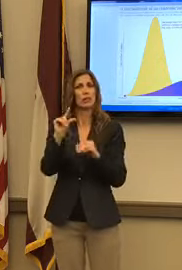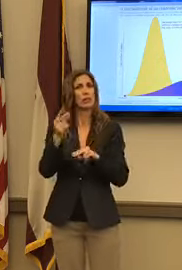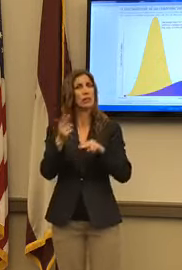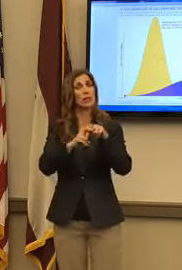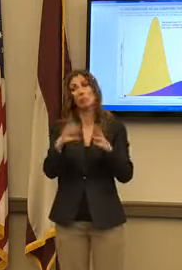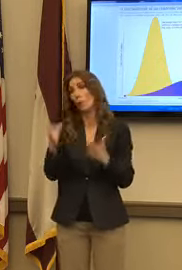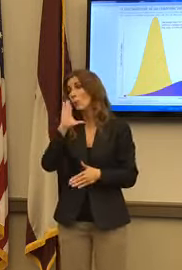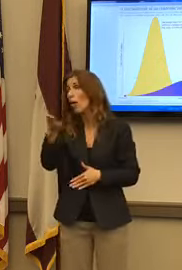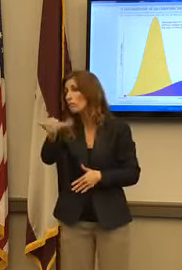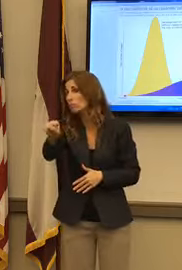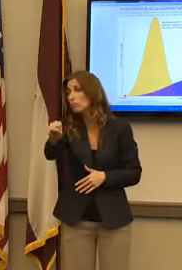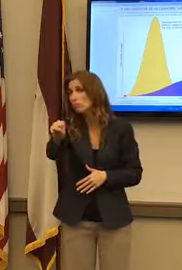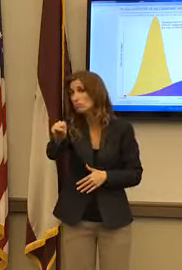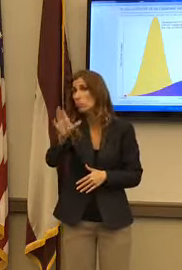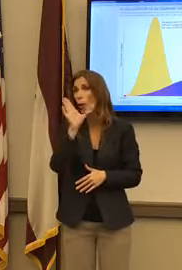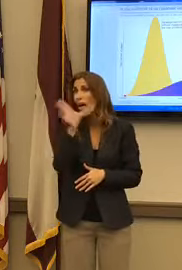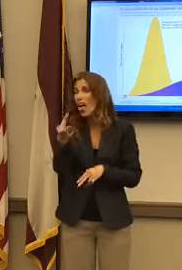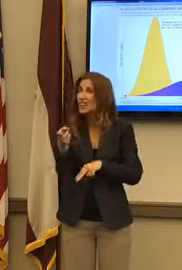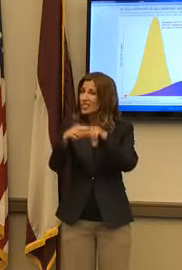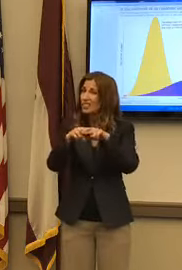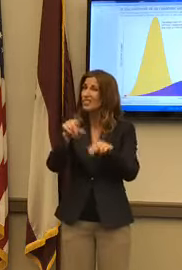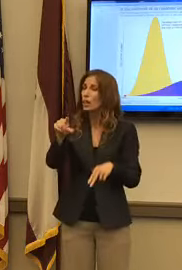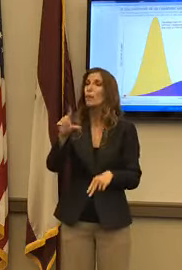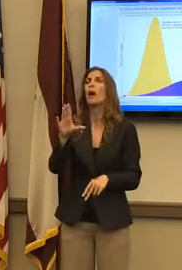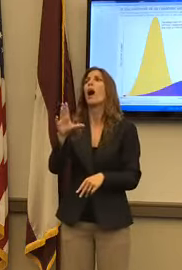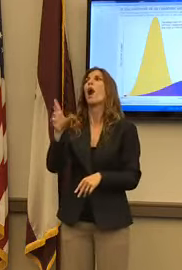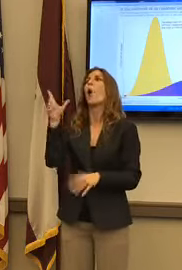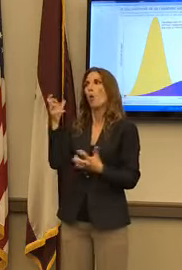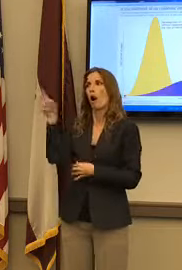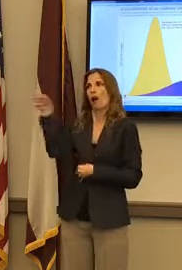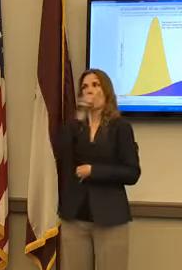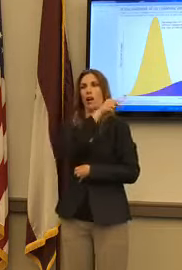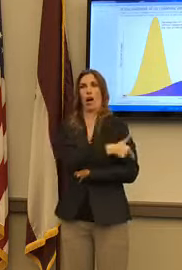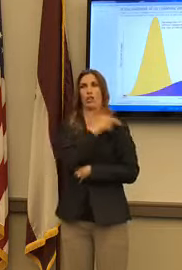will that our hospitals are going to be in good enough shape to take that